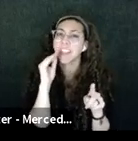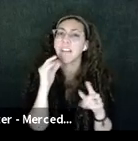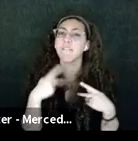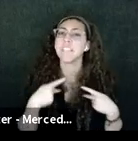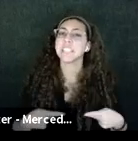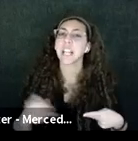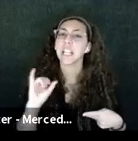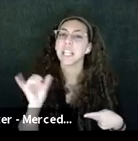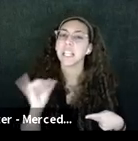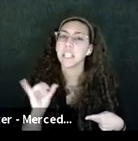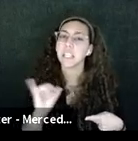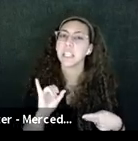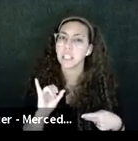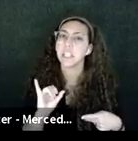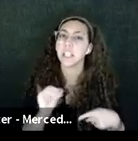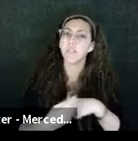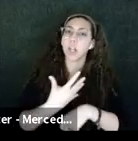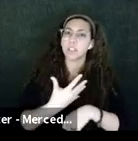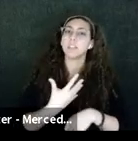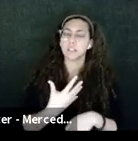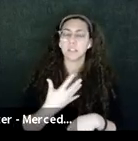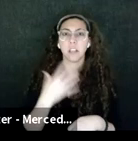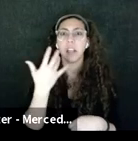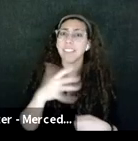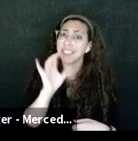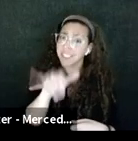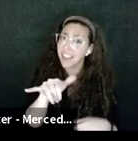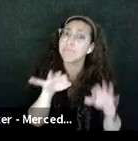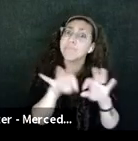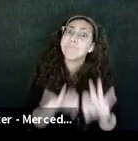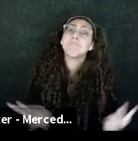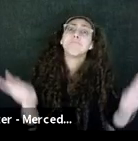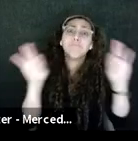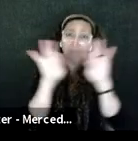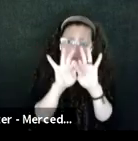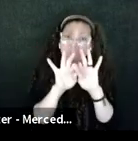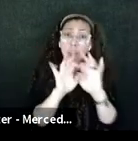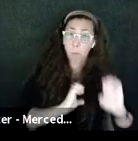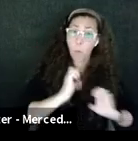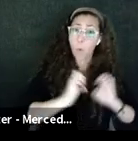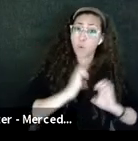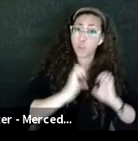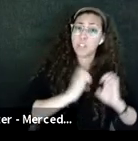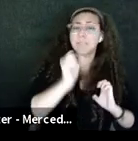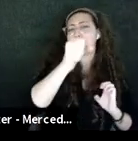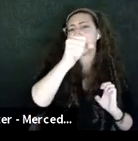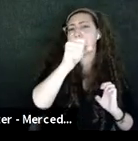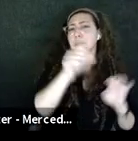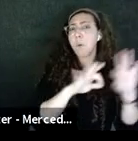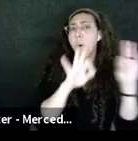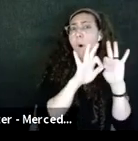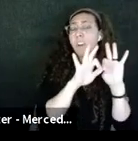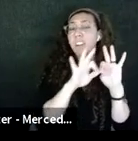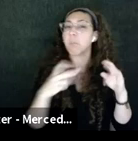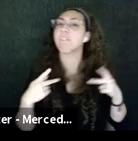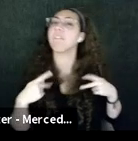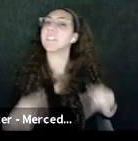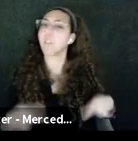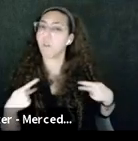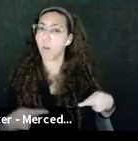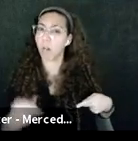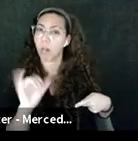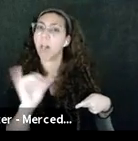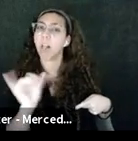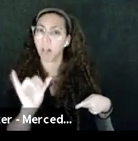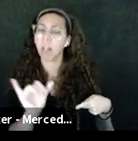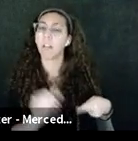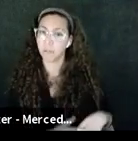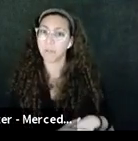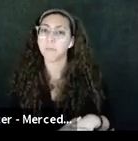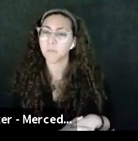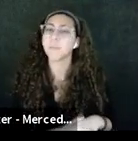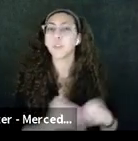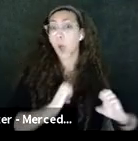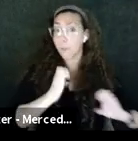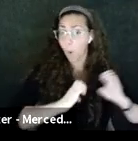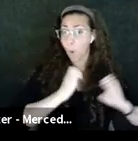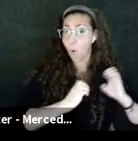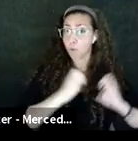Jason Williams: And that's hugely important, because it's one thing to think about the emotional impact, something has on us and how maybe we need to go to therapy and work for some things